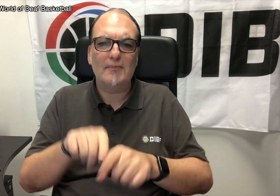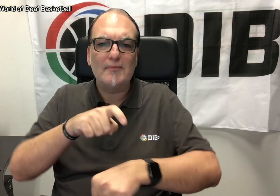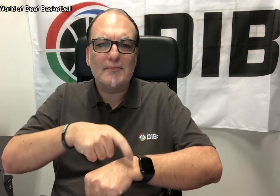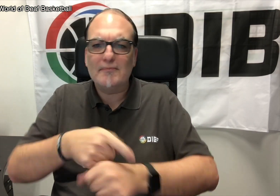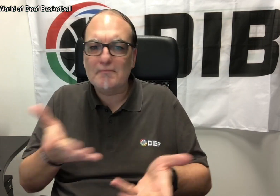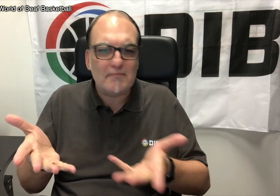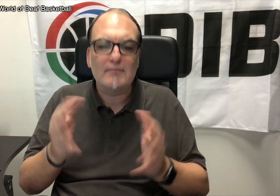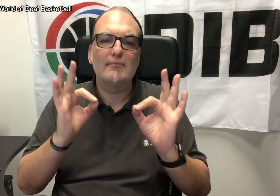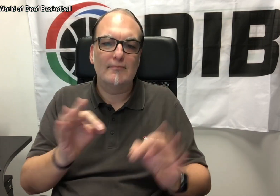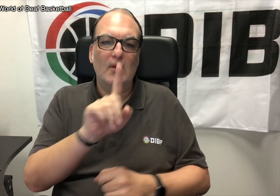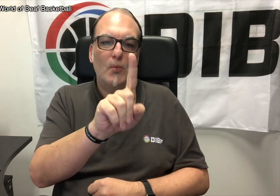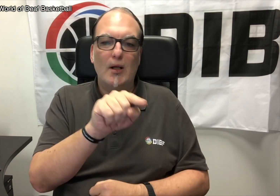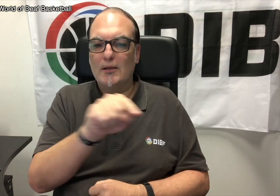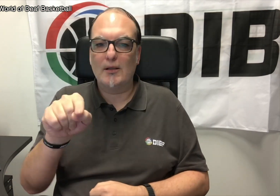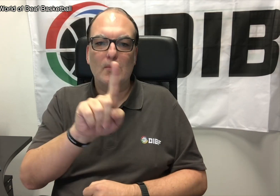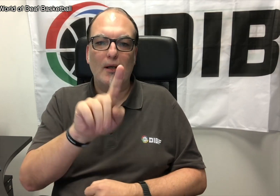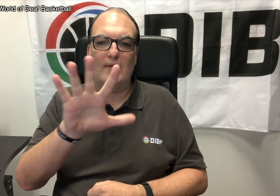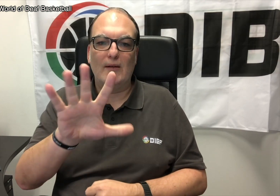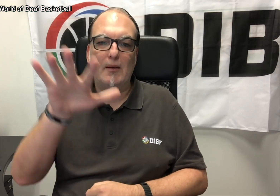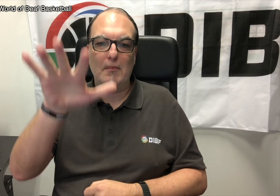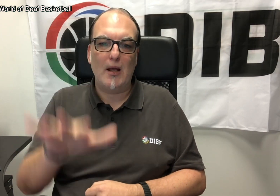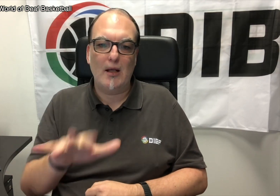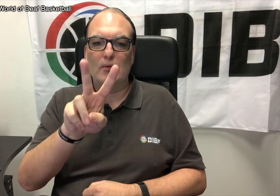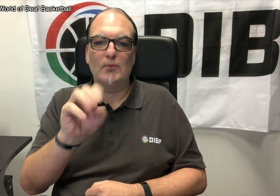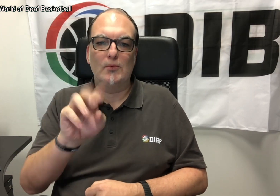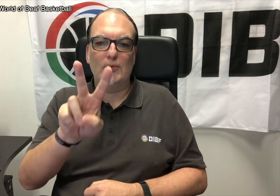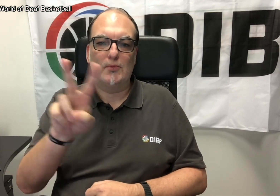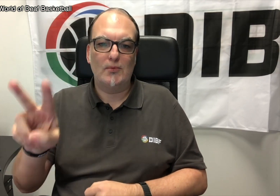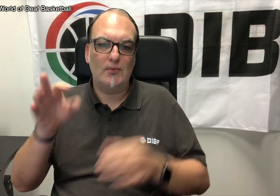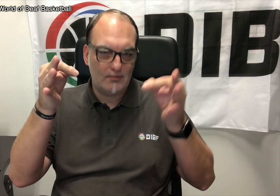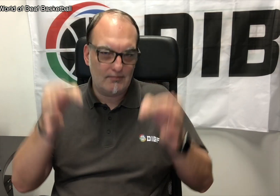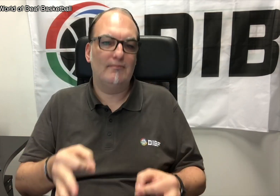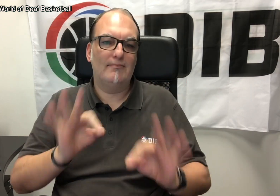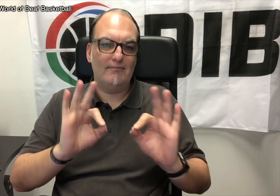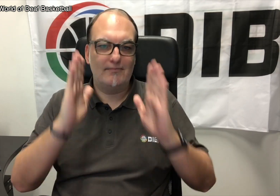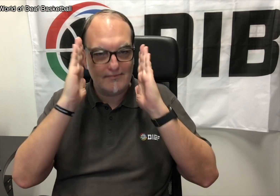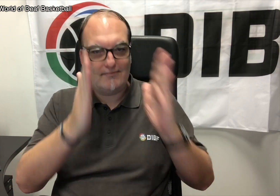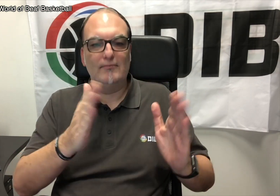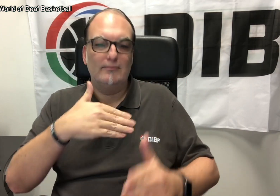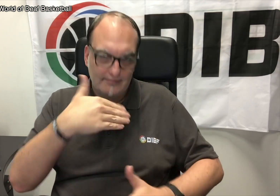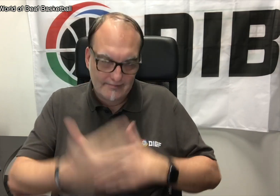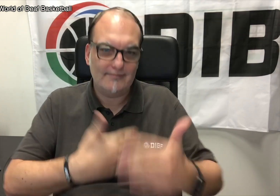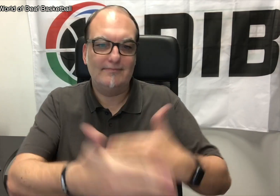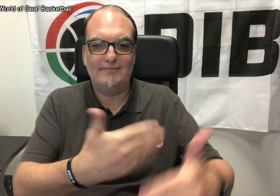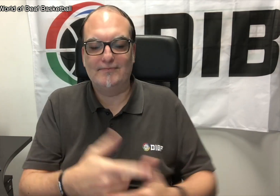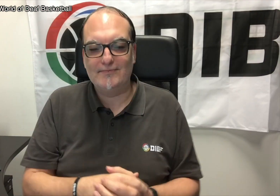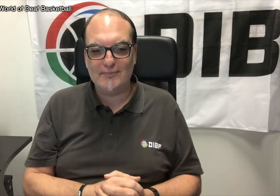As for date it was decided 1-15 May 2022 so now plans can keep rolling.